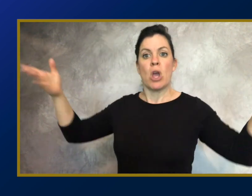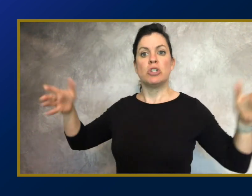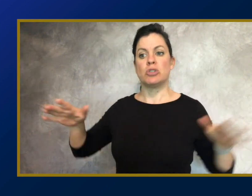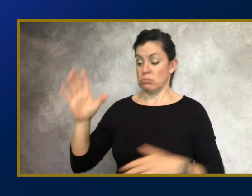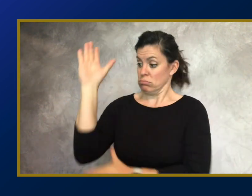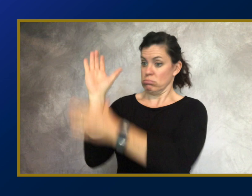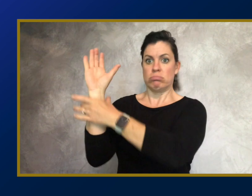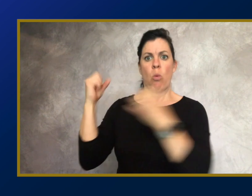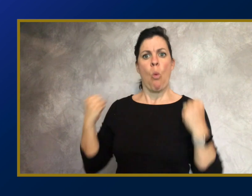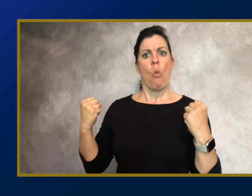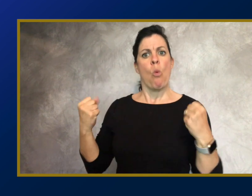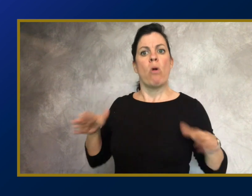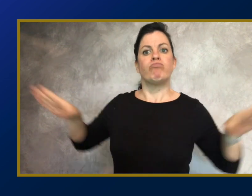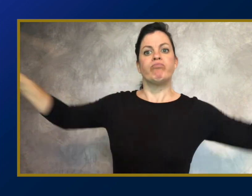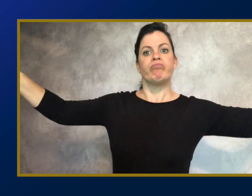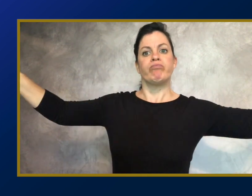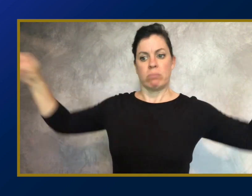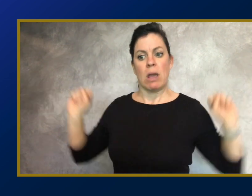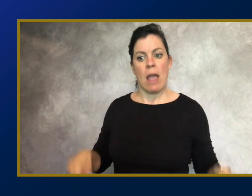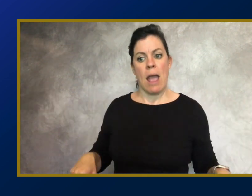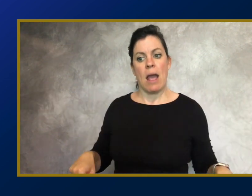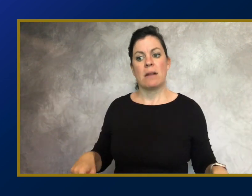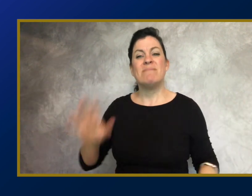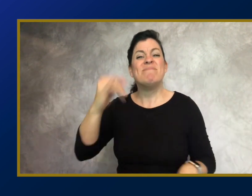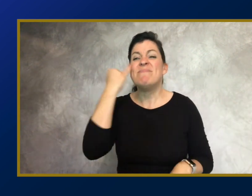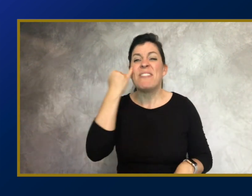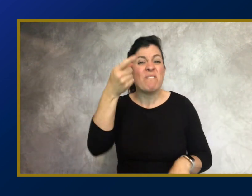And if you lack core strength, one of the examples that I like to think about